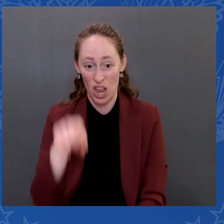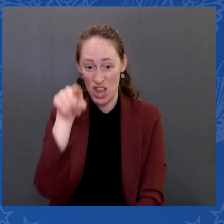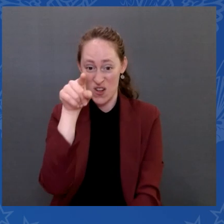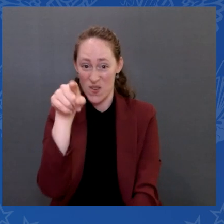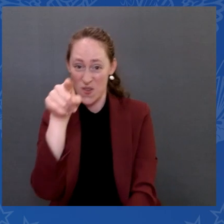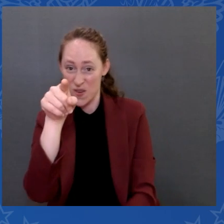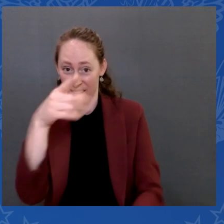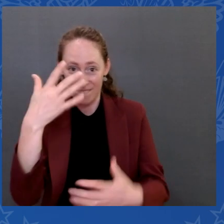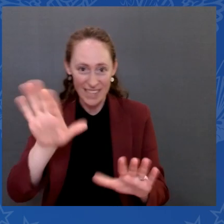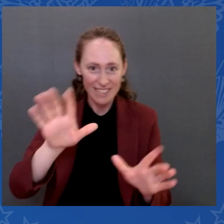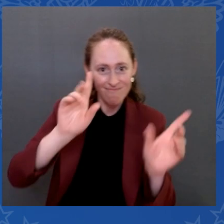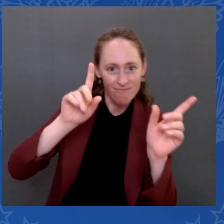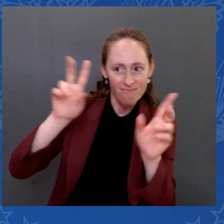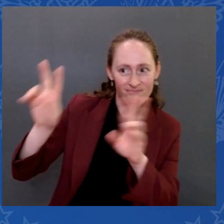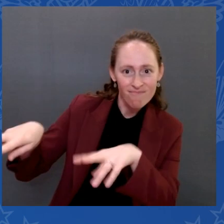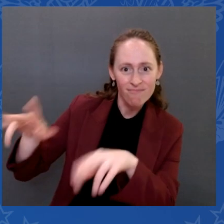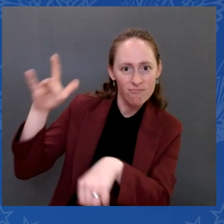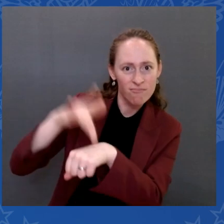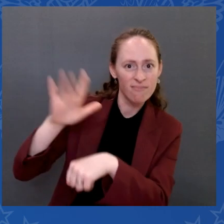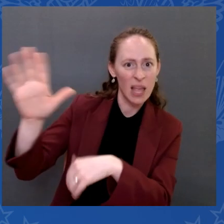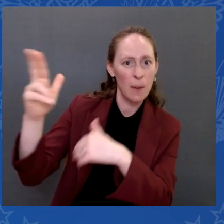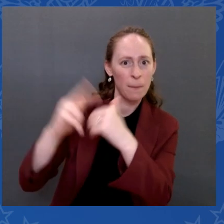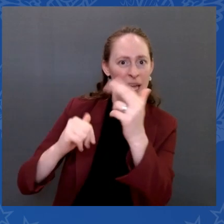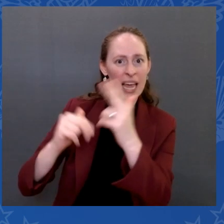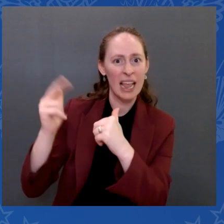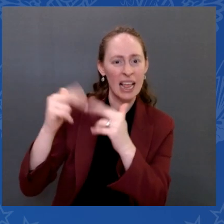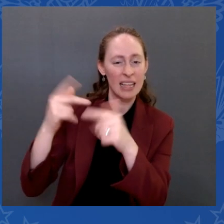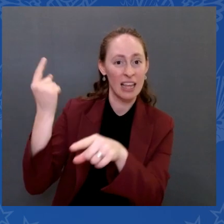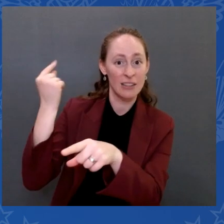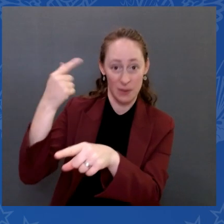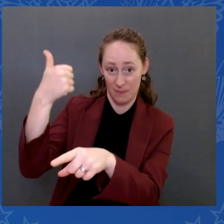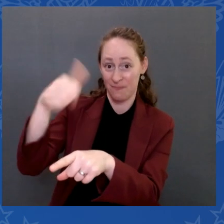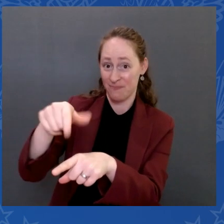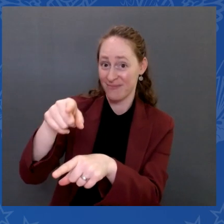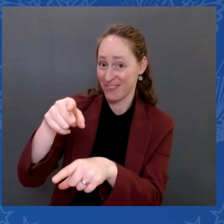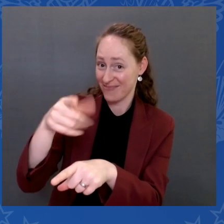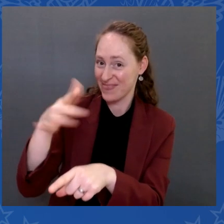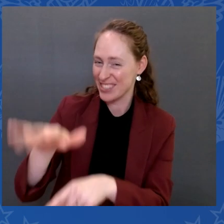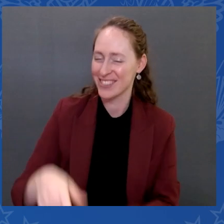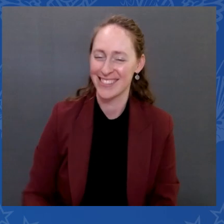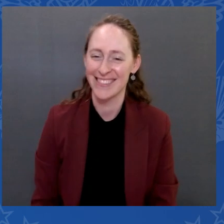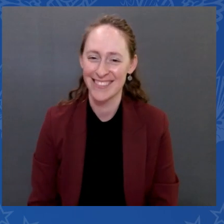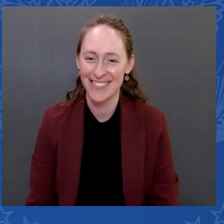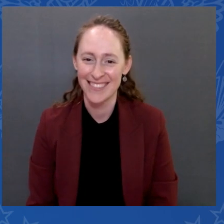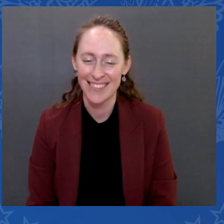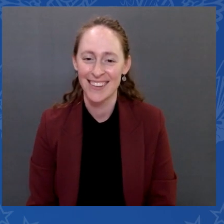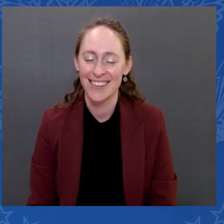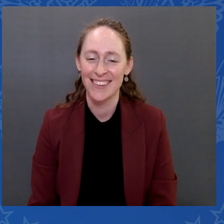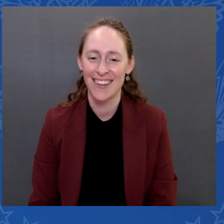of the broader national security concern here and also the ways in which semiconductors